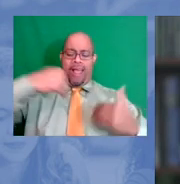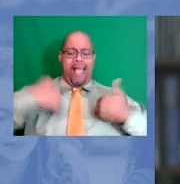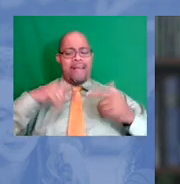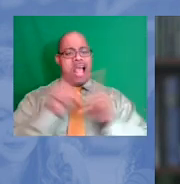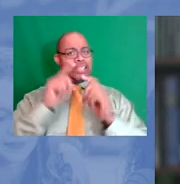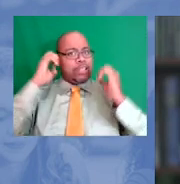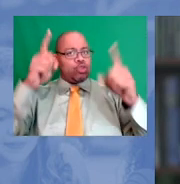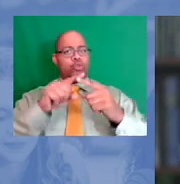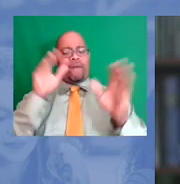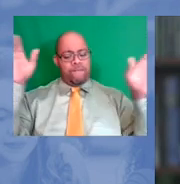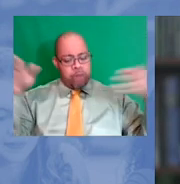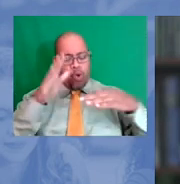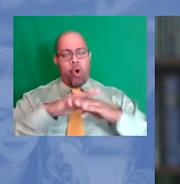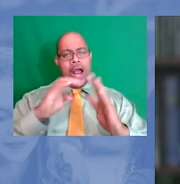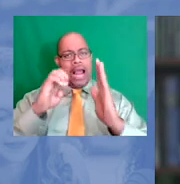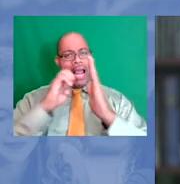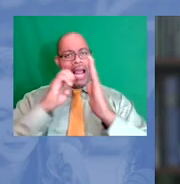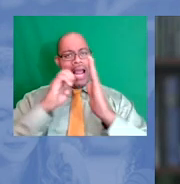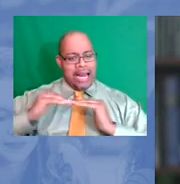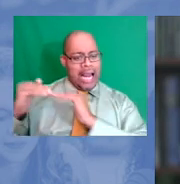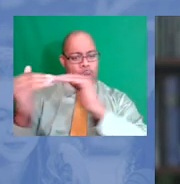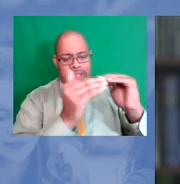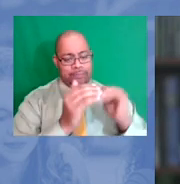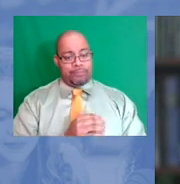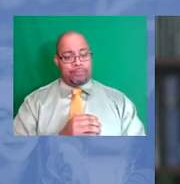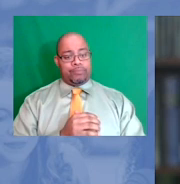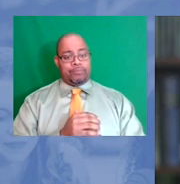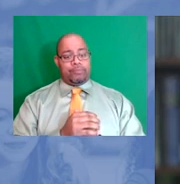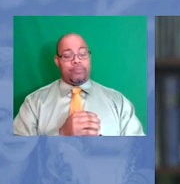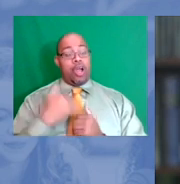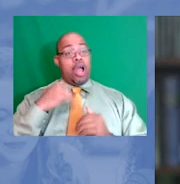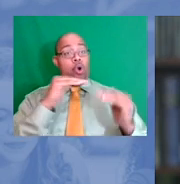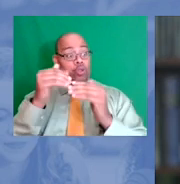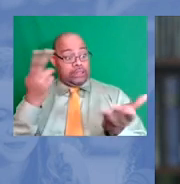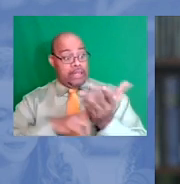IT'S MY COLLEAGUES TO SIGNED UP FOR THIS IMPORTANT EQUITY SUMMIT SERIES, THANK YOU FOR TAKING